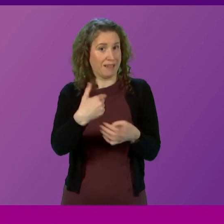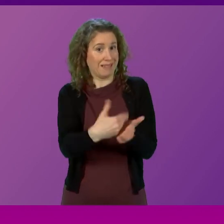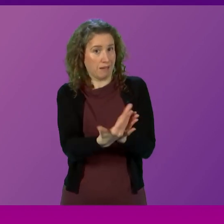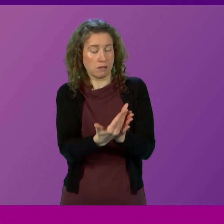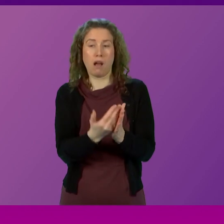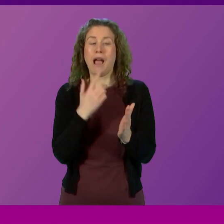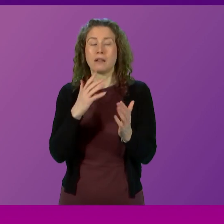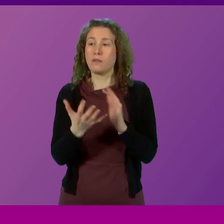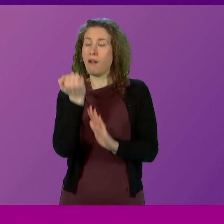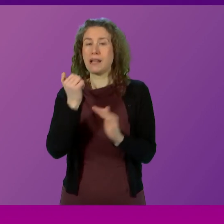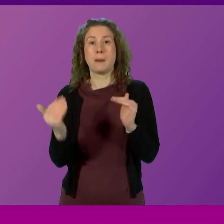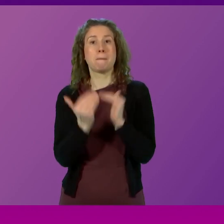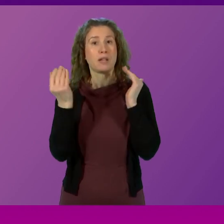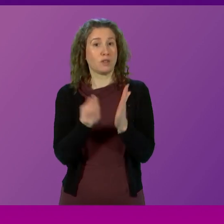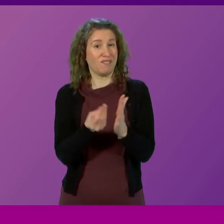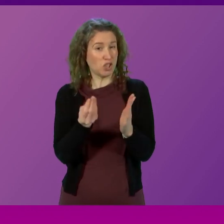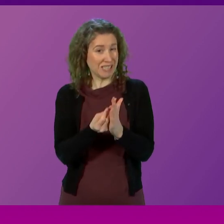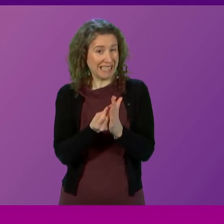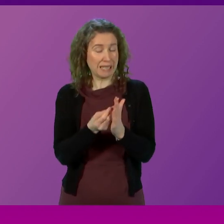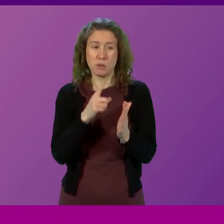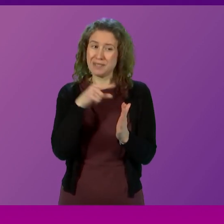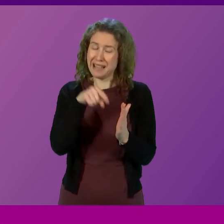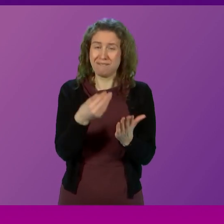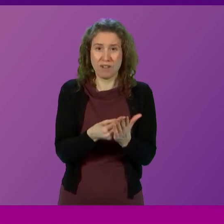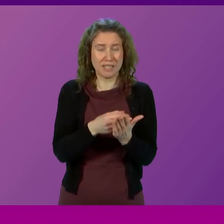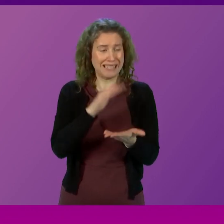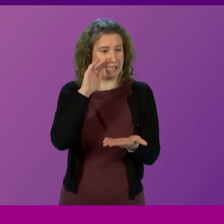care sector, which has now fallen to one of the lowest levels that we have ever seen?